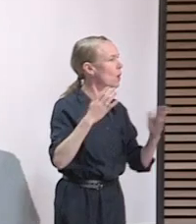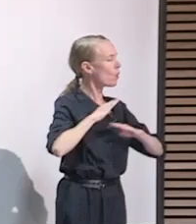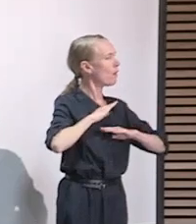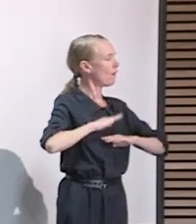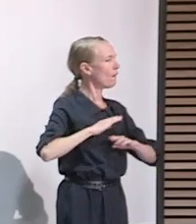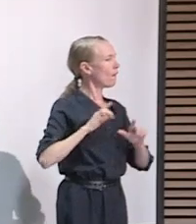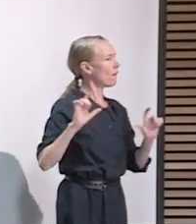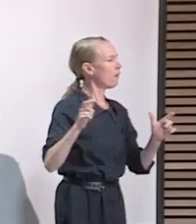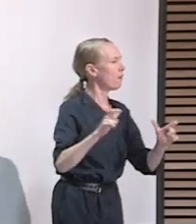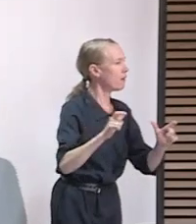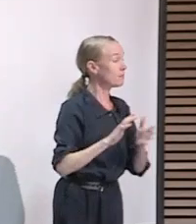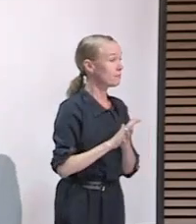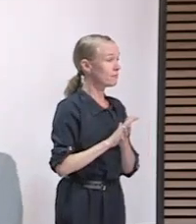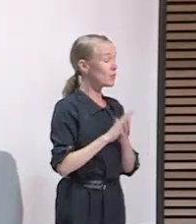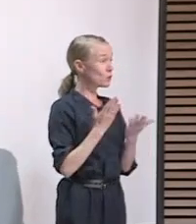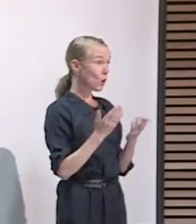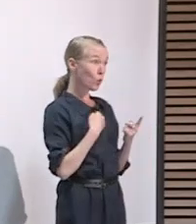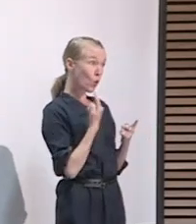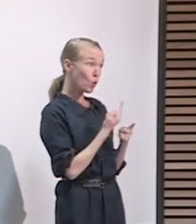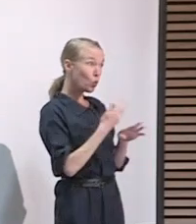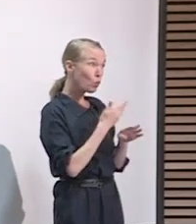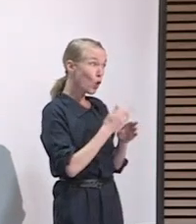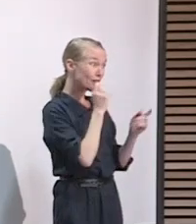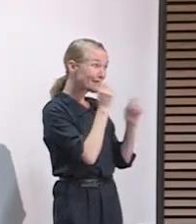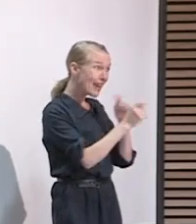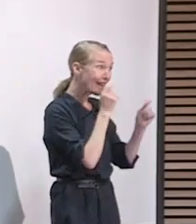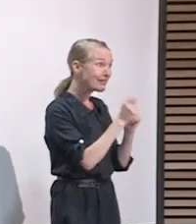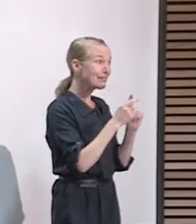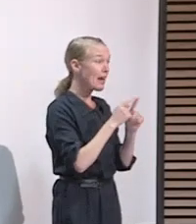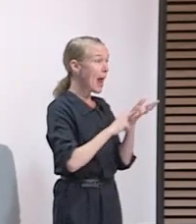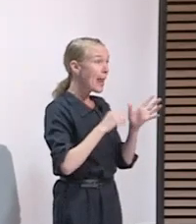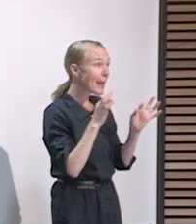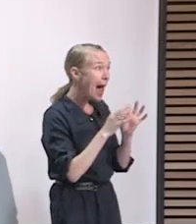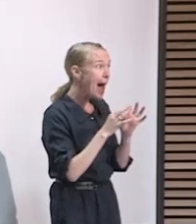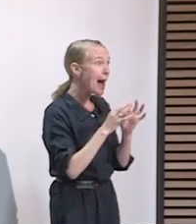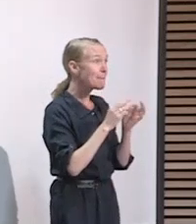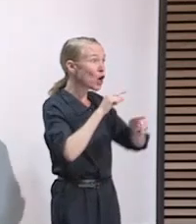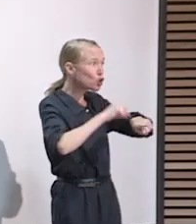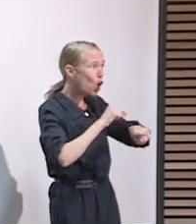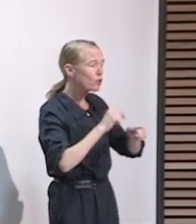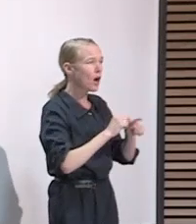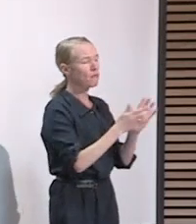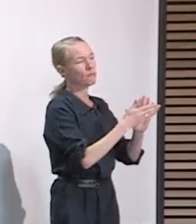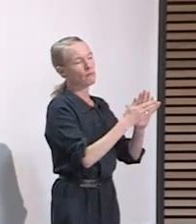seen random cases popping up elsewhere around the country or even in Auckland. I'd like to thank this opportunity to